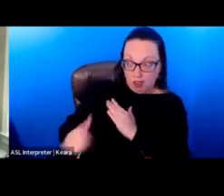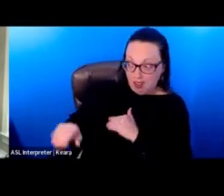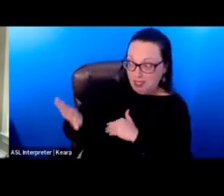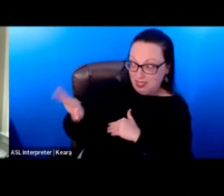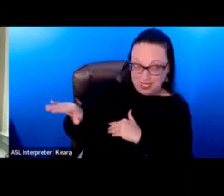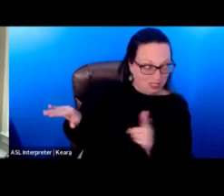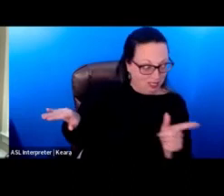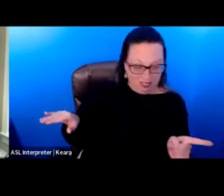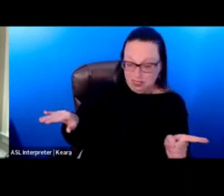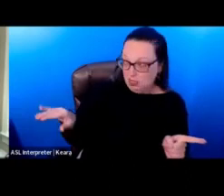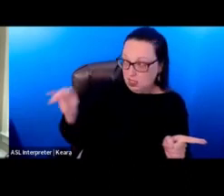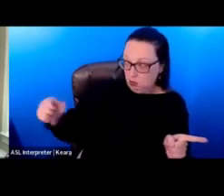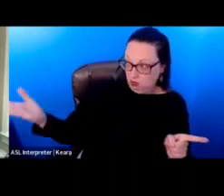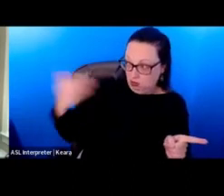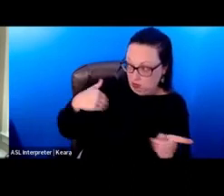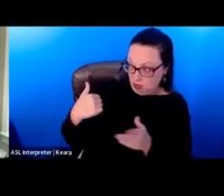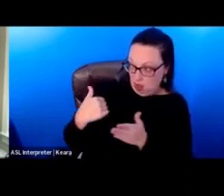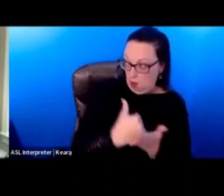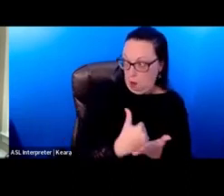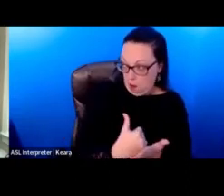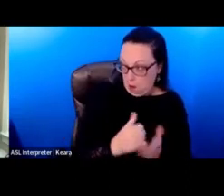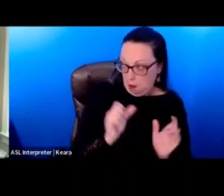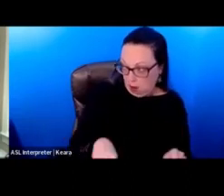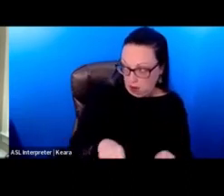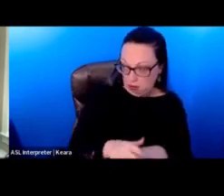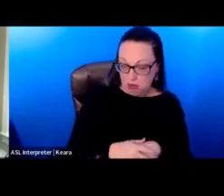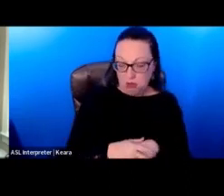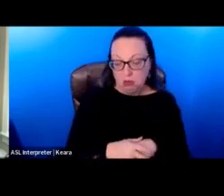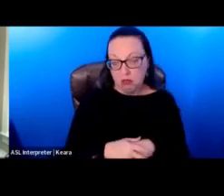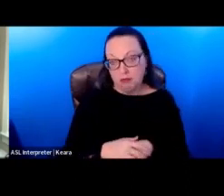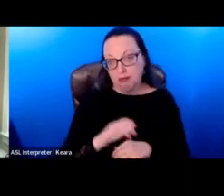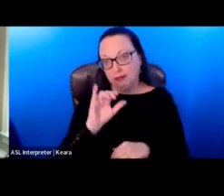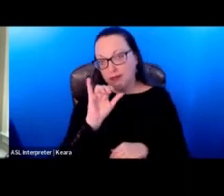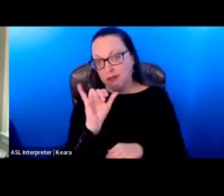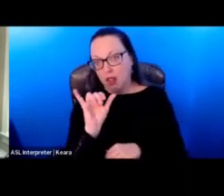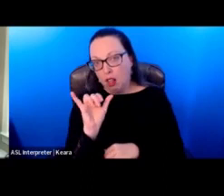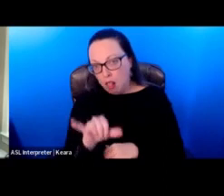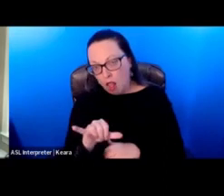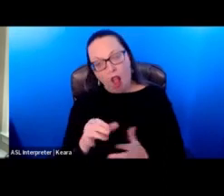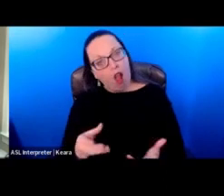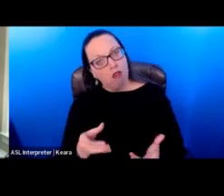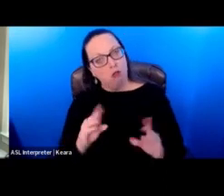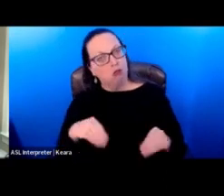help us, too. And that gave gave us a lot of confidence that we